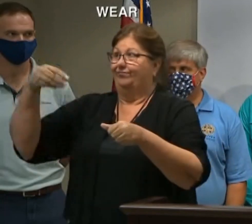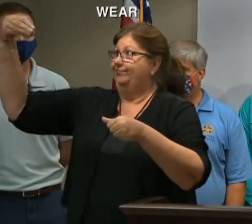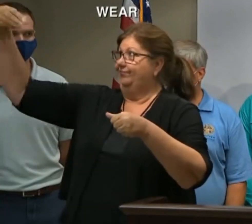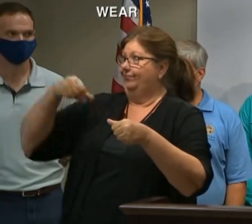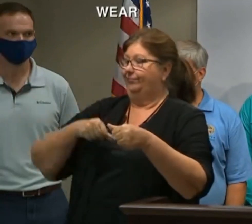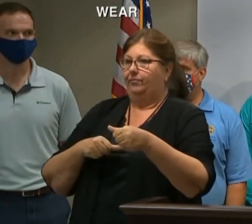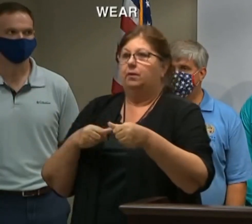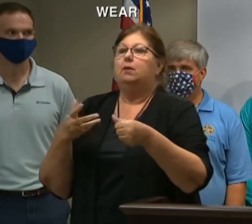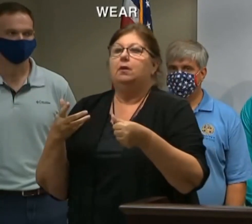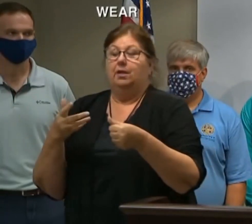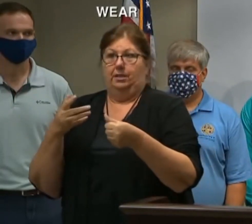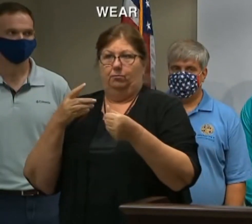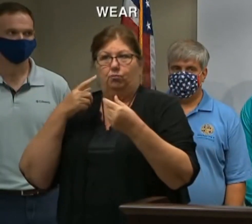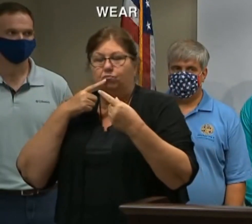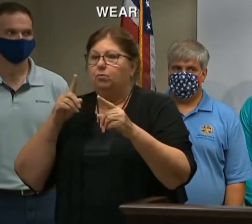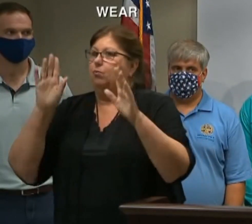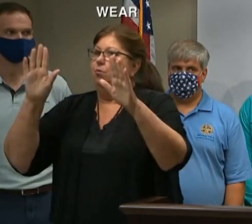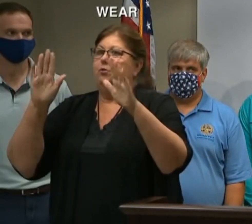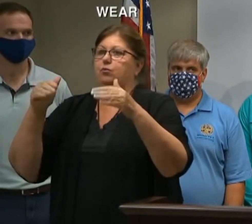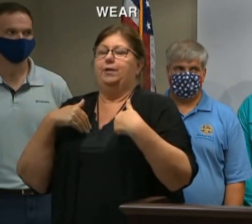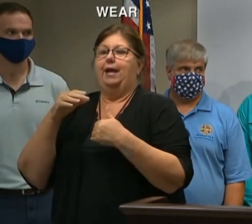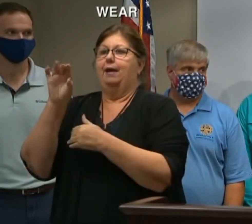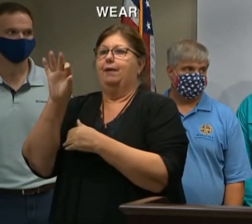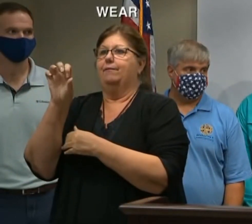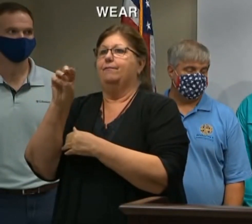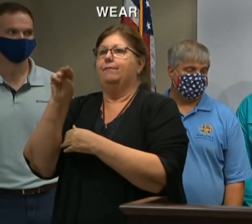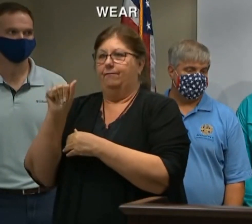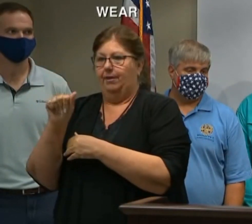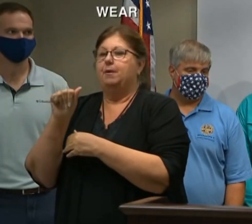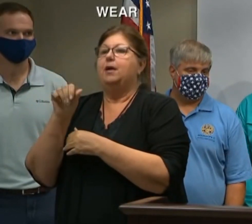administrator here and director moskowitz here as well and now i want to